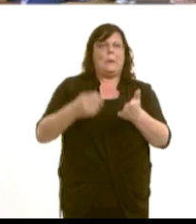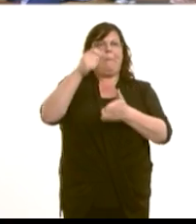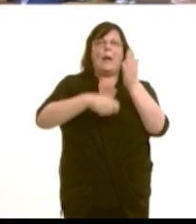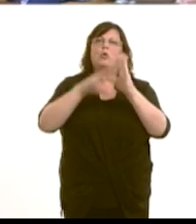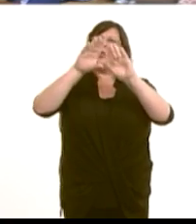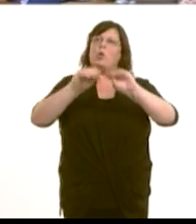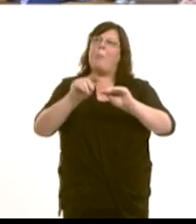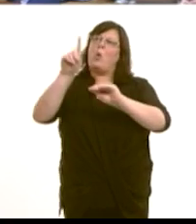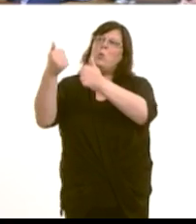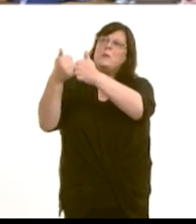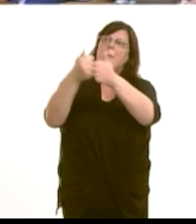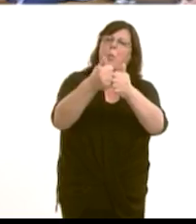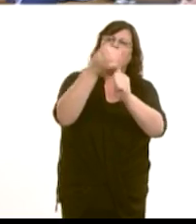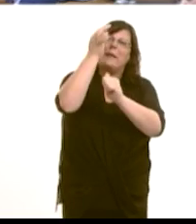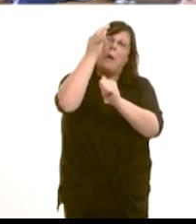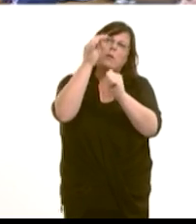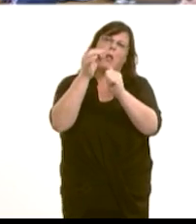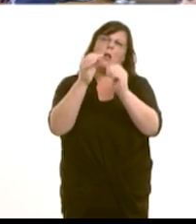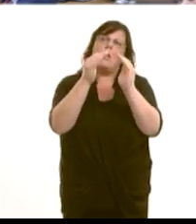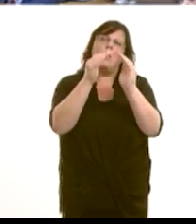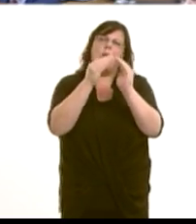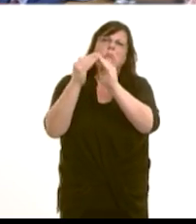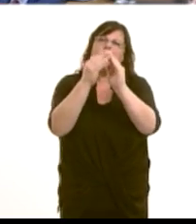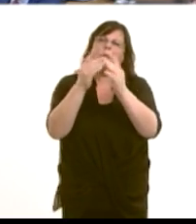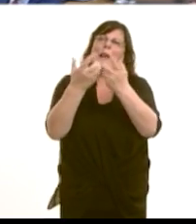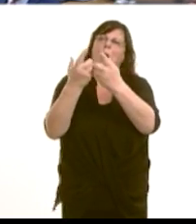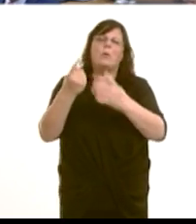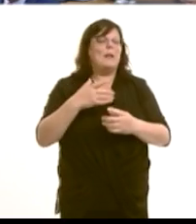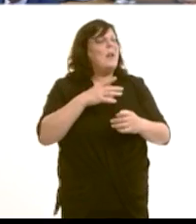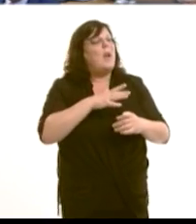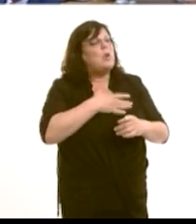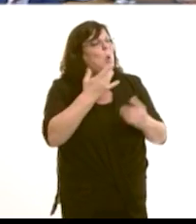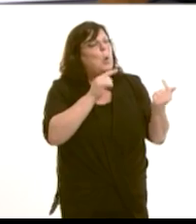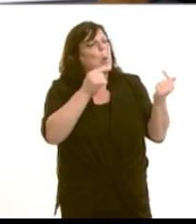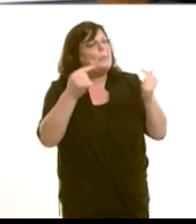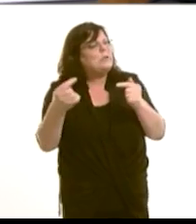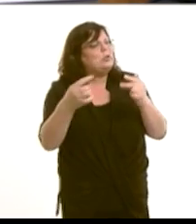Carwyn Jones: I'm keen to avoid this being seen as a competition between local authorities and housing associations.